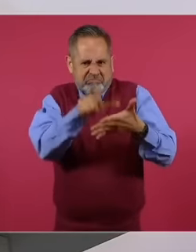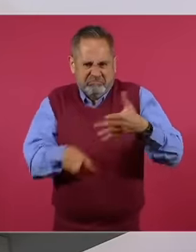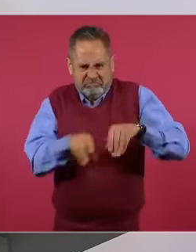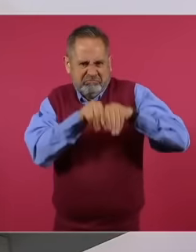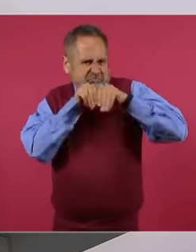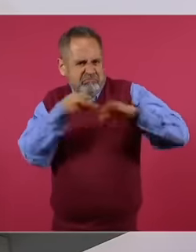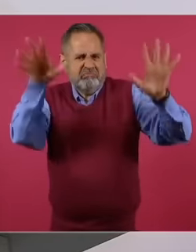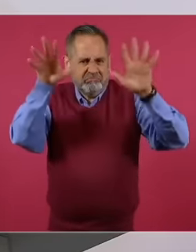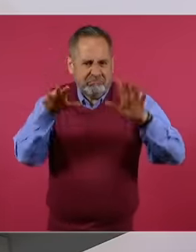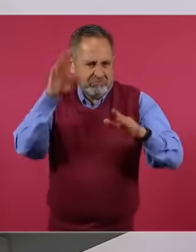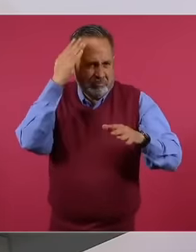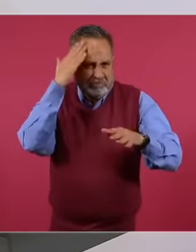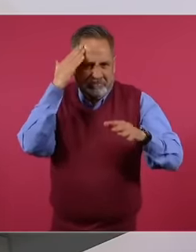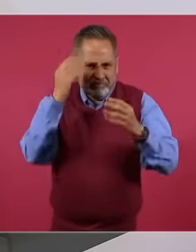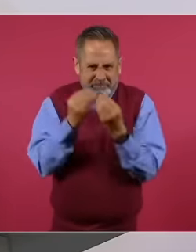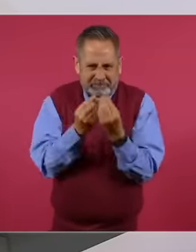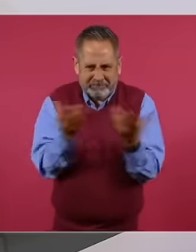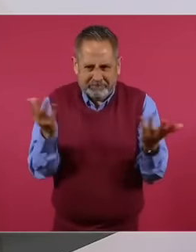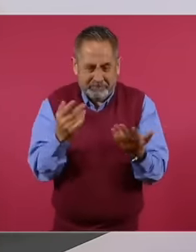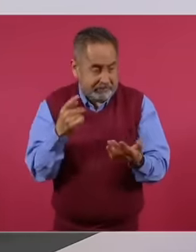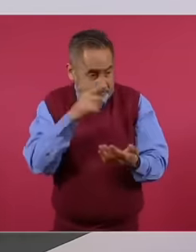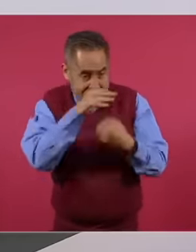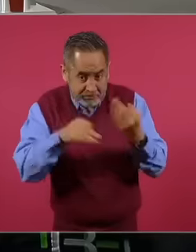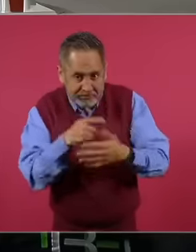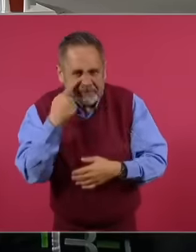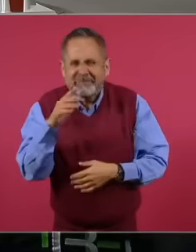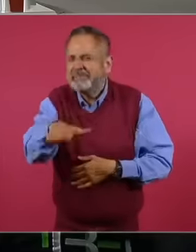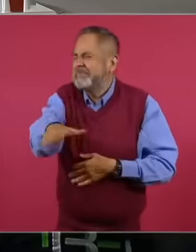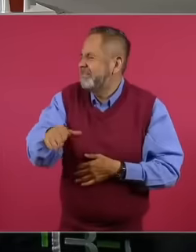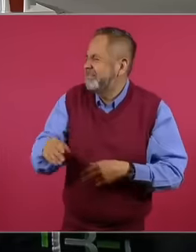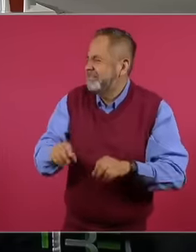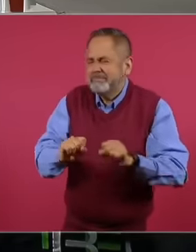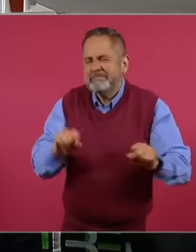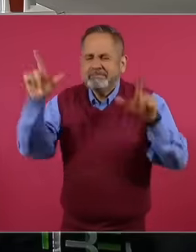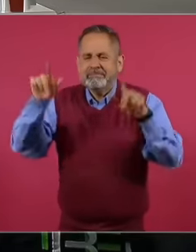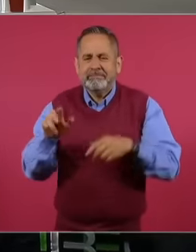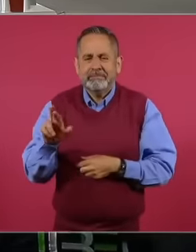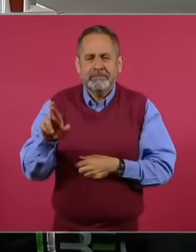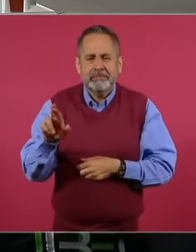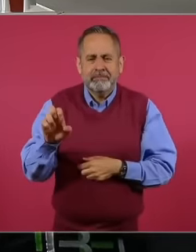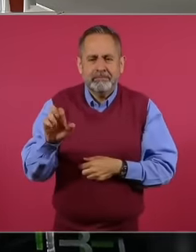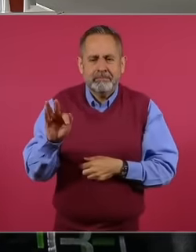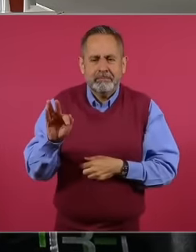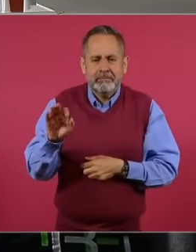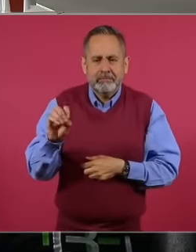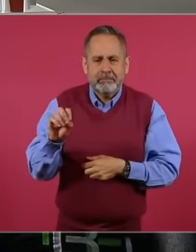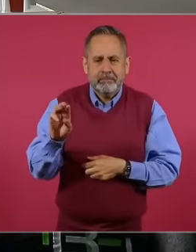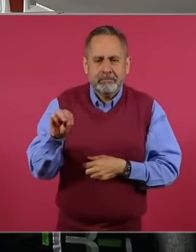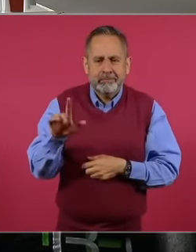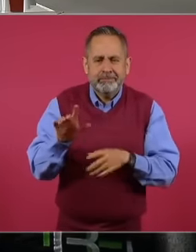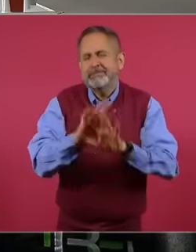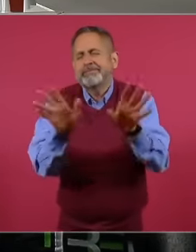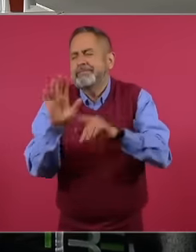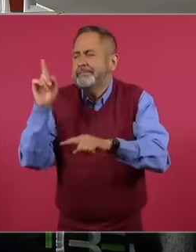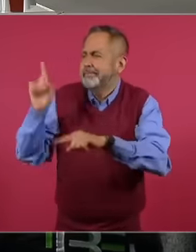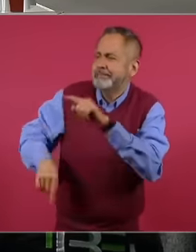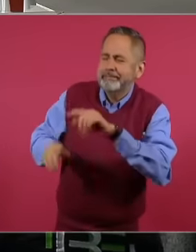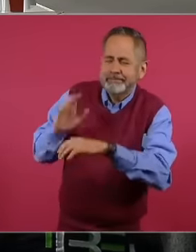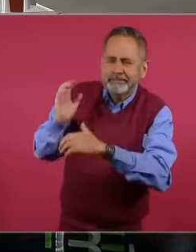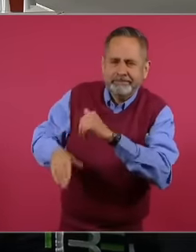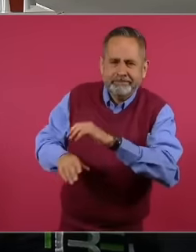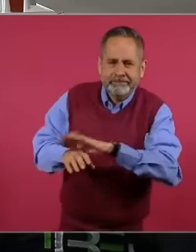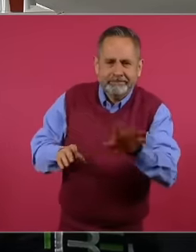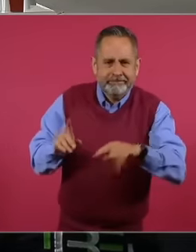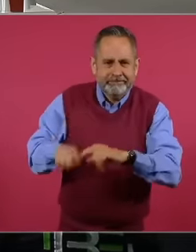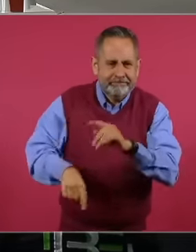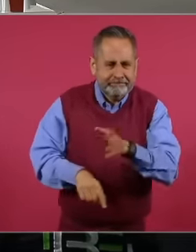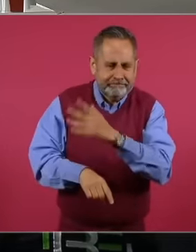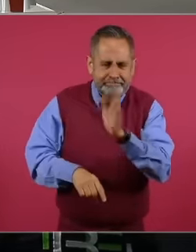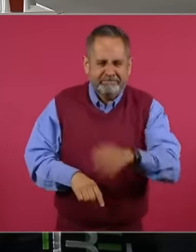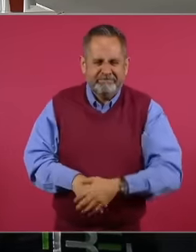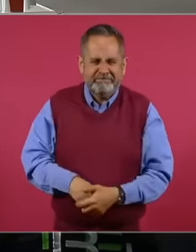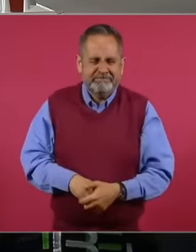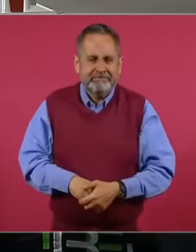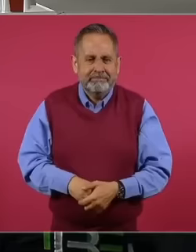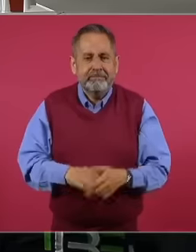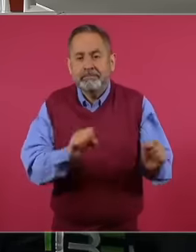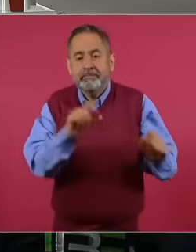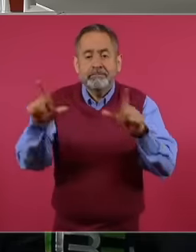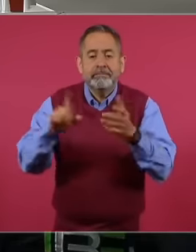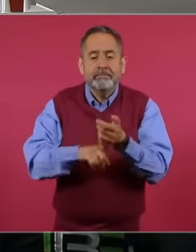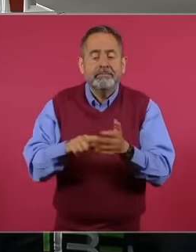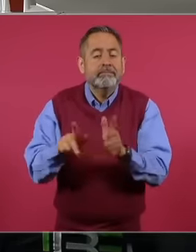everyone let's see Put the reform well That's the end of it Put the reform Put the